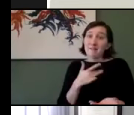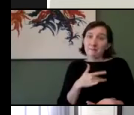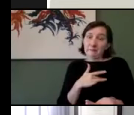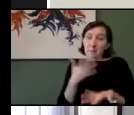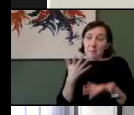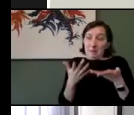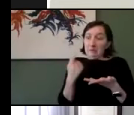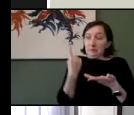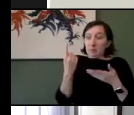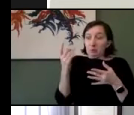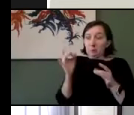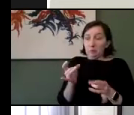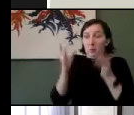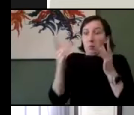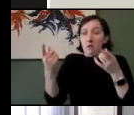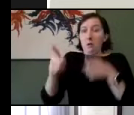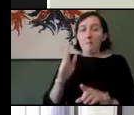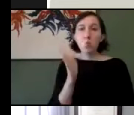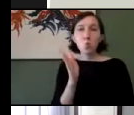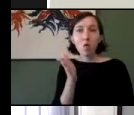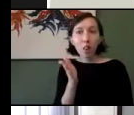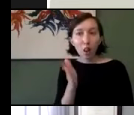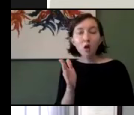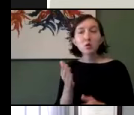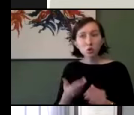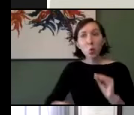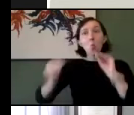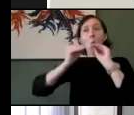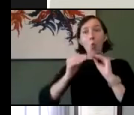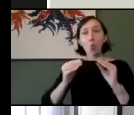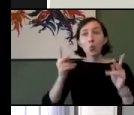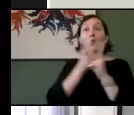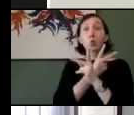So it actually increases anxiety. Seeing a mask on someone else